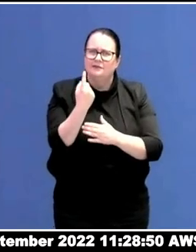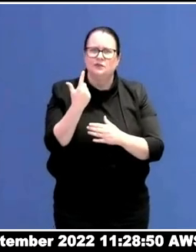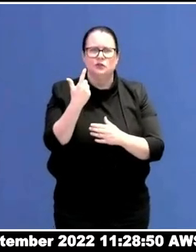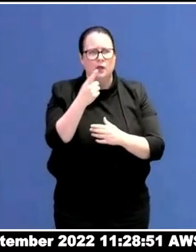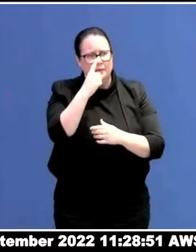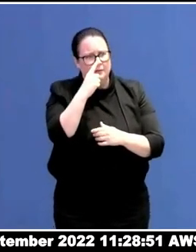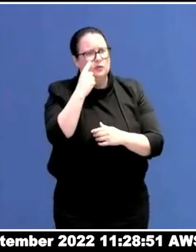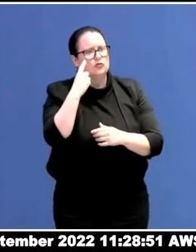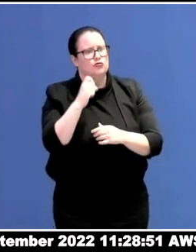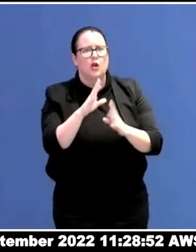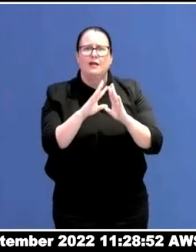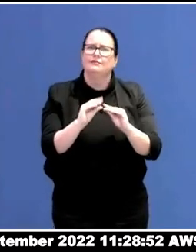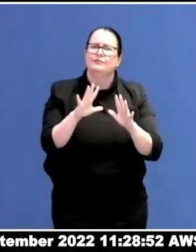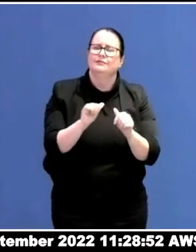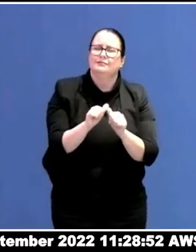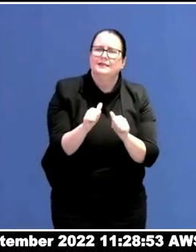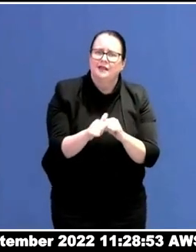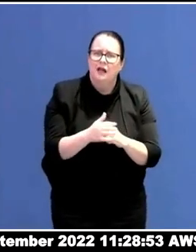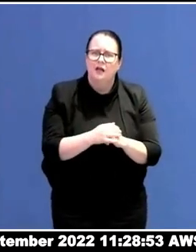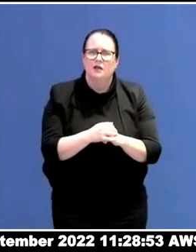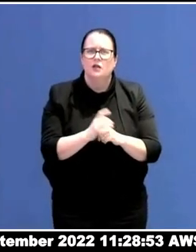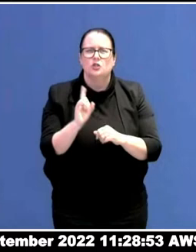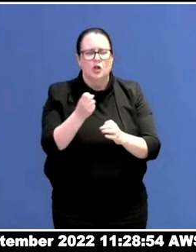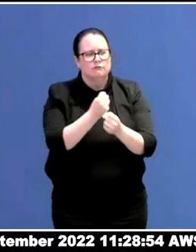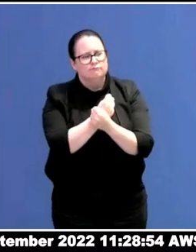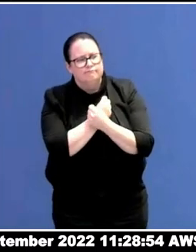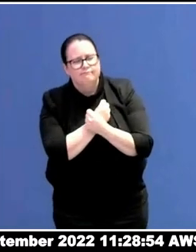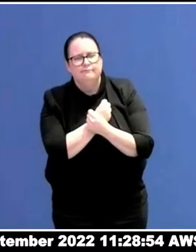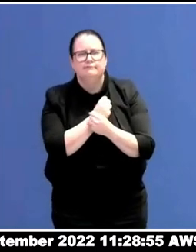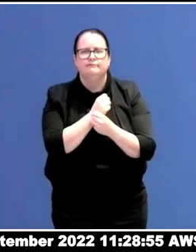But in terms of the touch, that was important because some of the families that